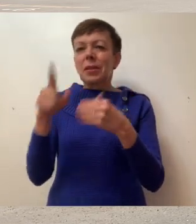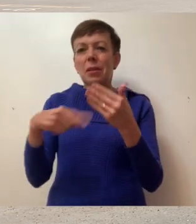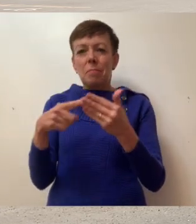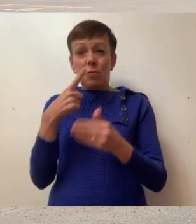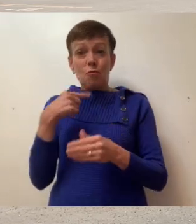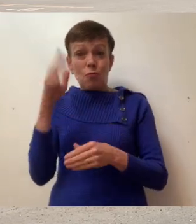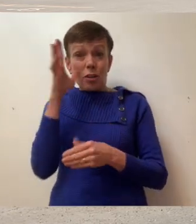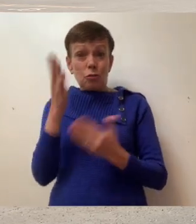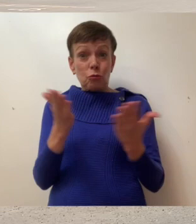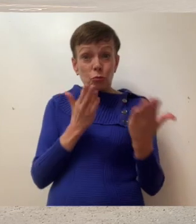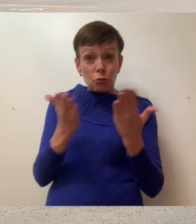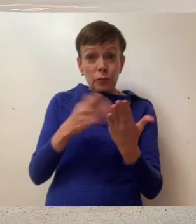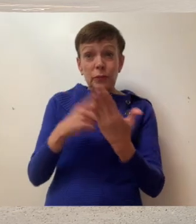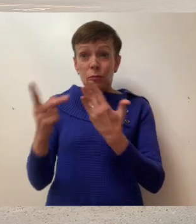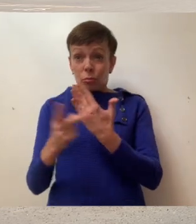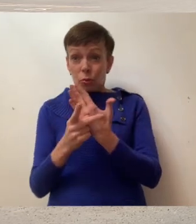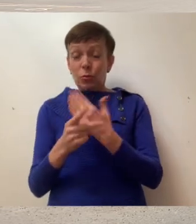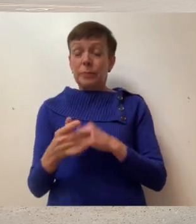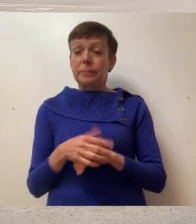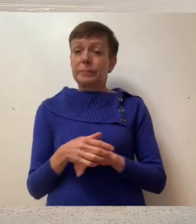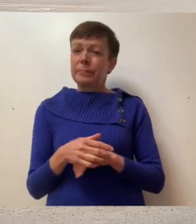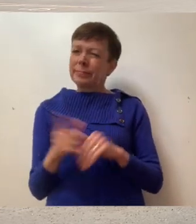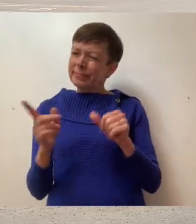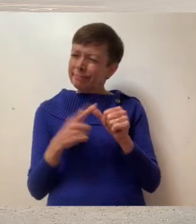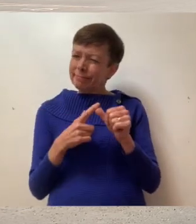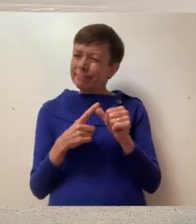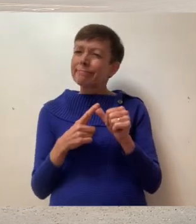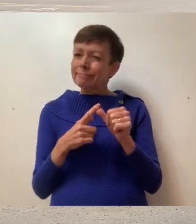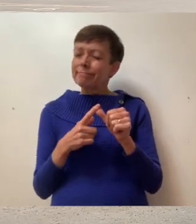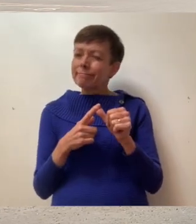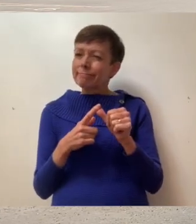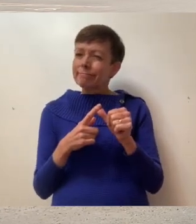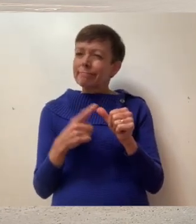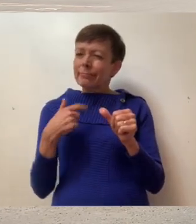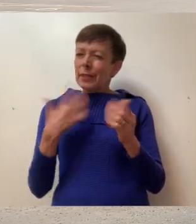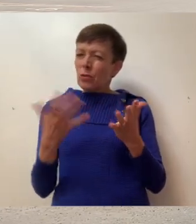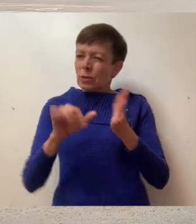First of all, I want to just reiterate that The City of Red Deer remains committed to